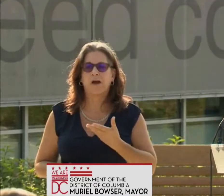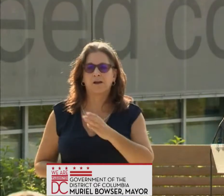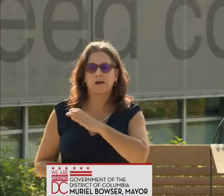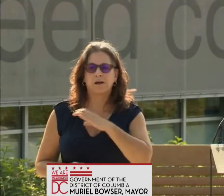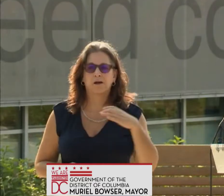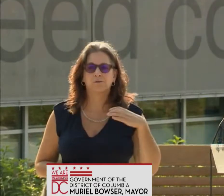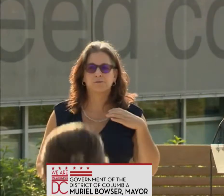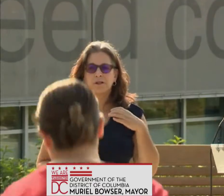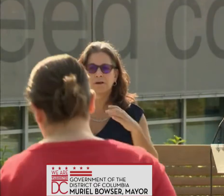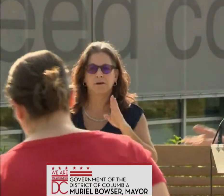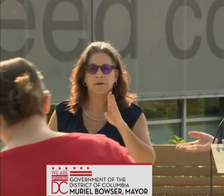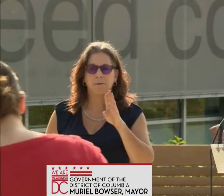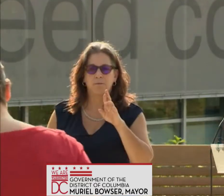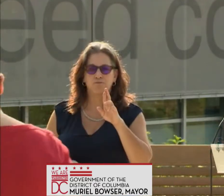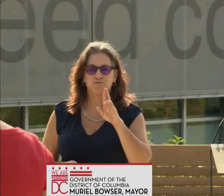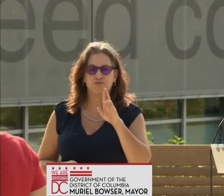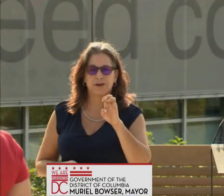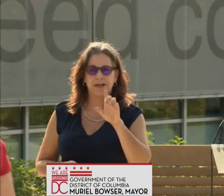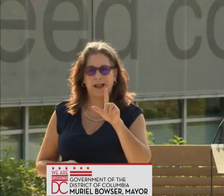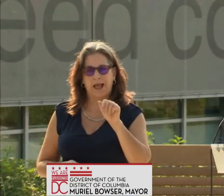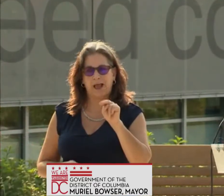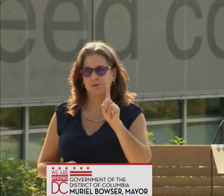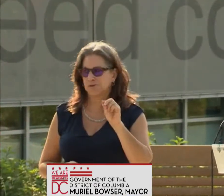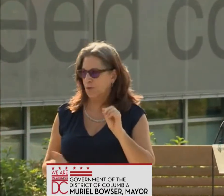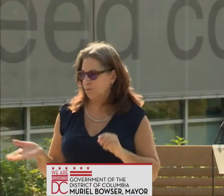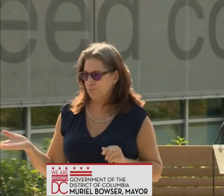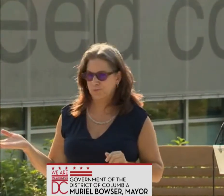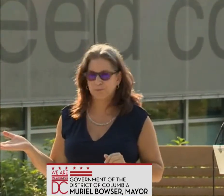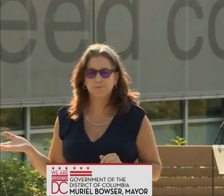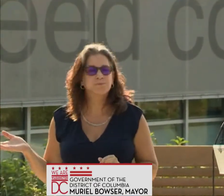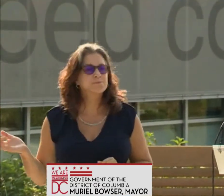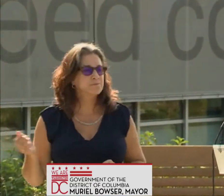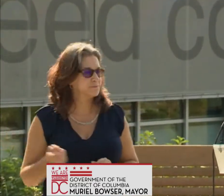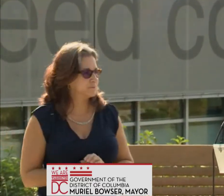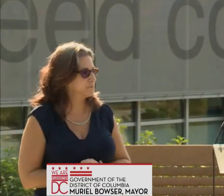to come up and provide greetings along with the council's chairman for the